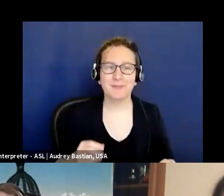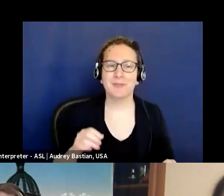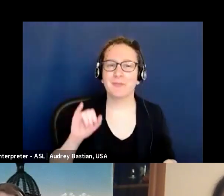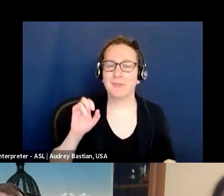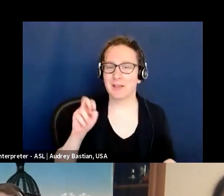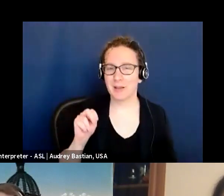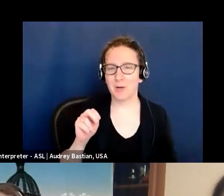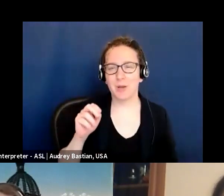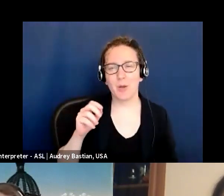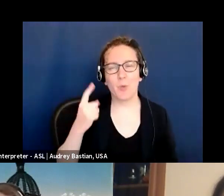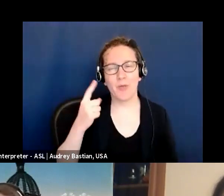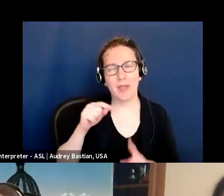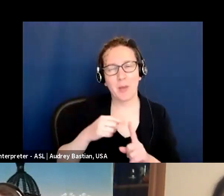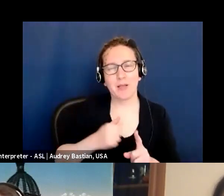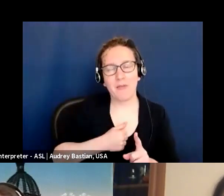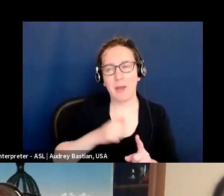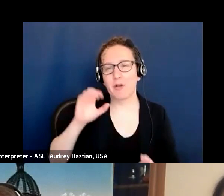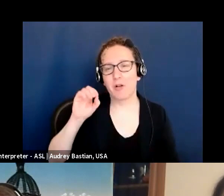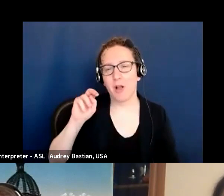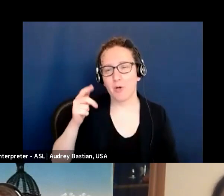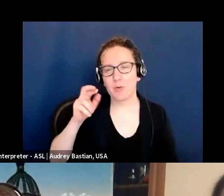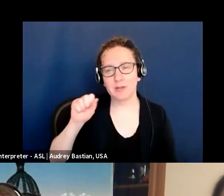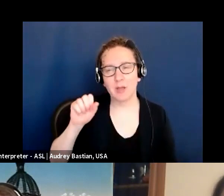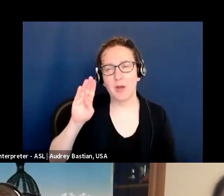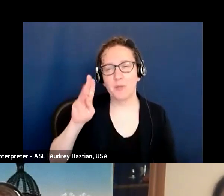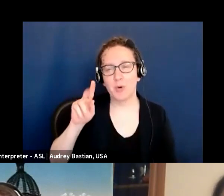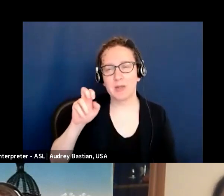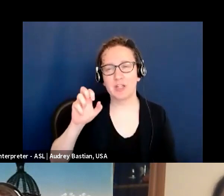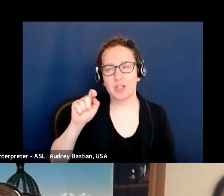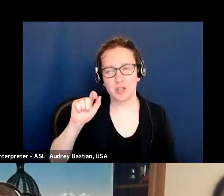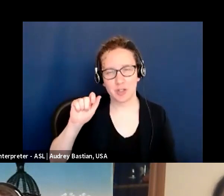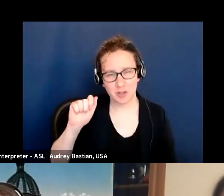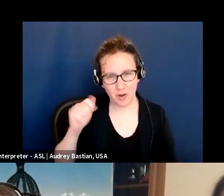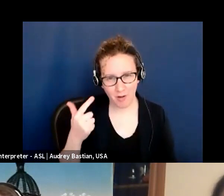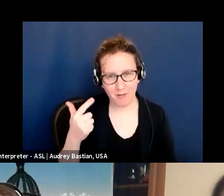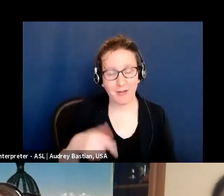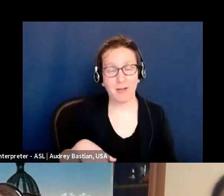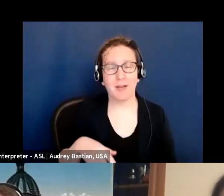and NSLIY is to the best of my knowledge, you don't really need a knowledge,